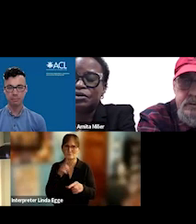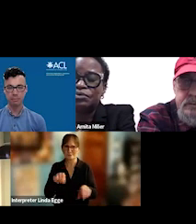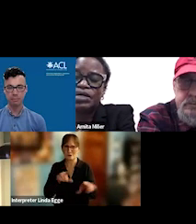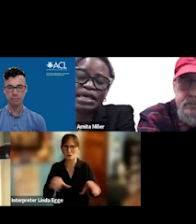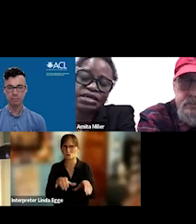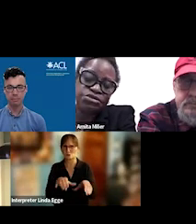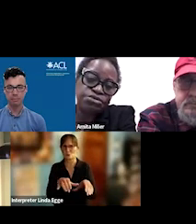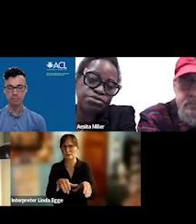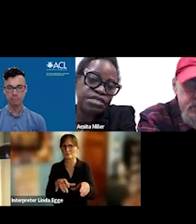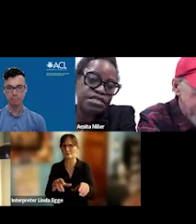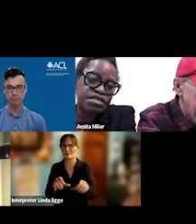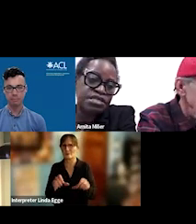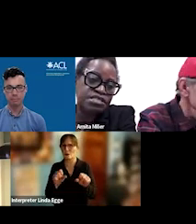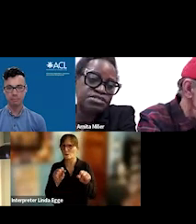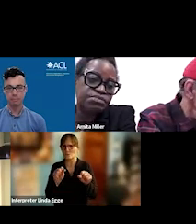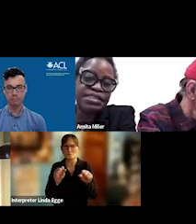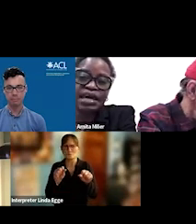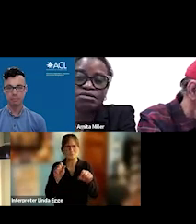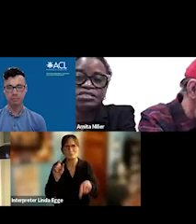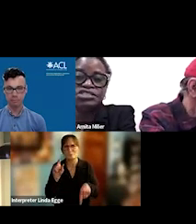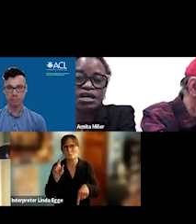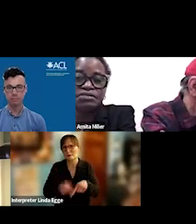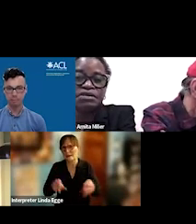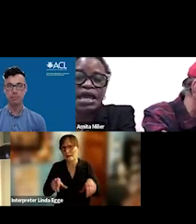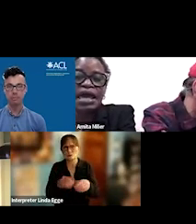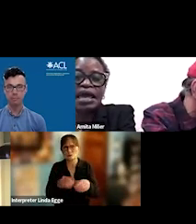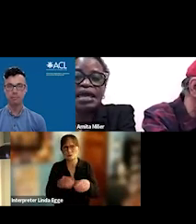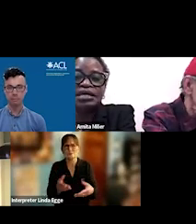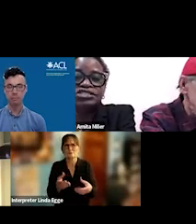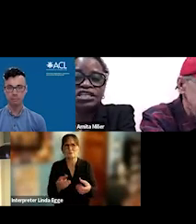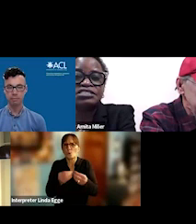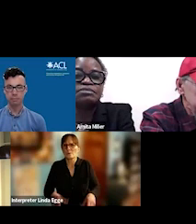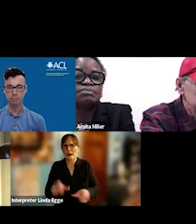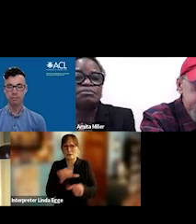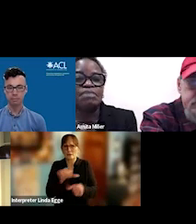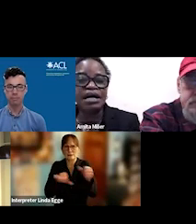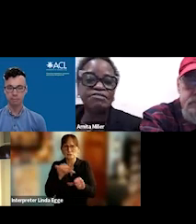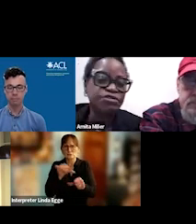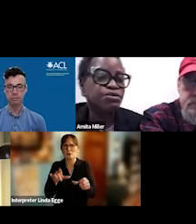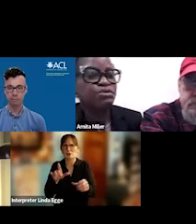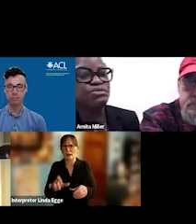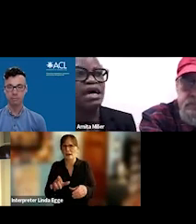You know, we can't do this without each other. And just to be mindful